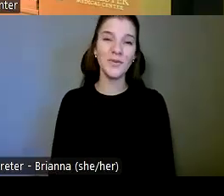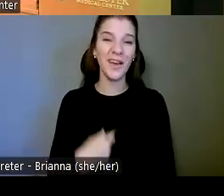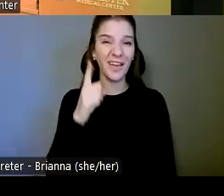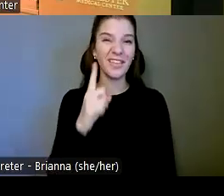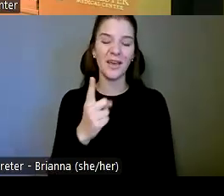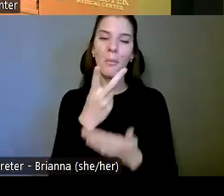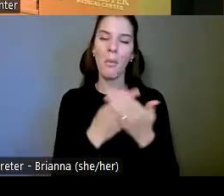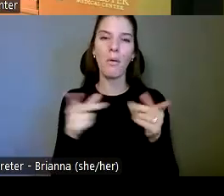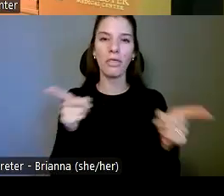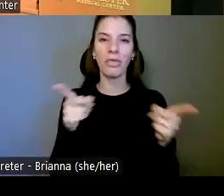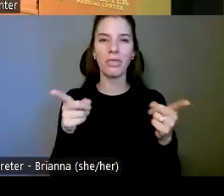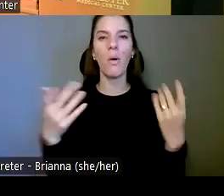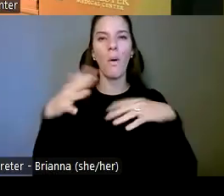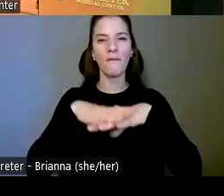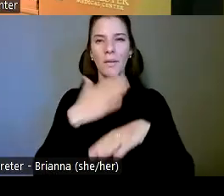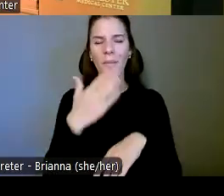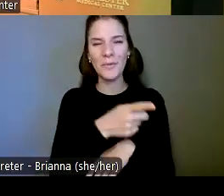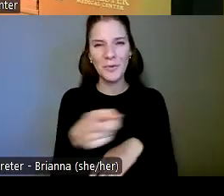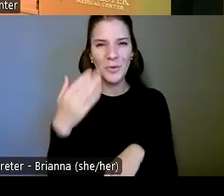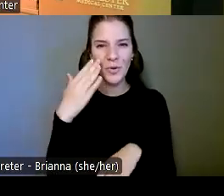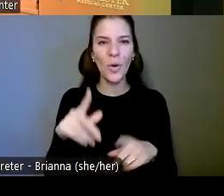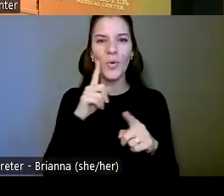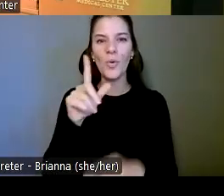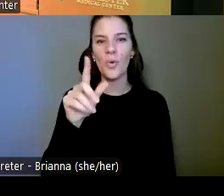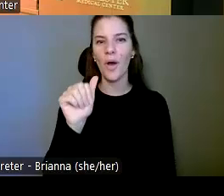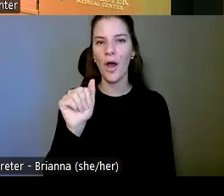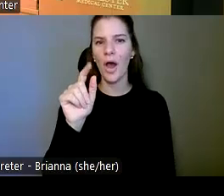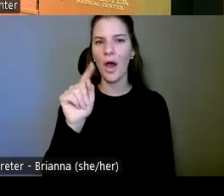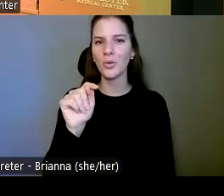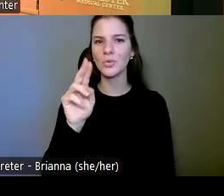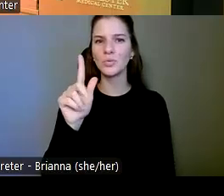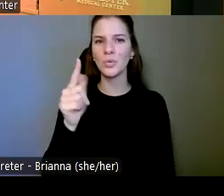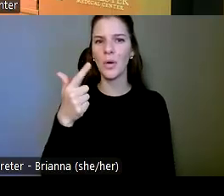One of my favorite, you guys all know who Atul Gowande is. Um, this is an article I share with